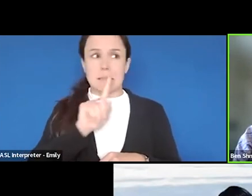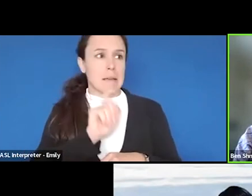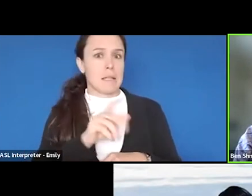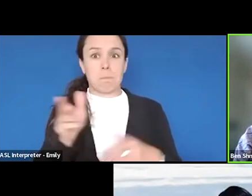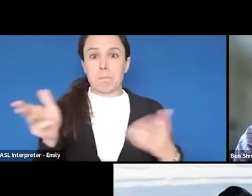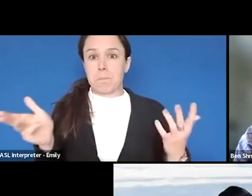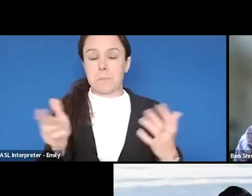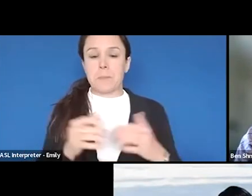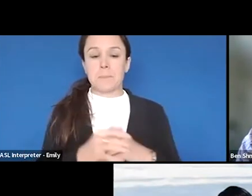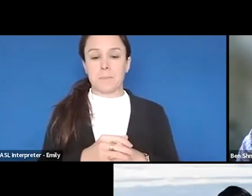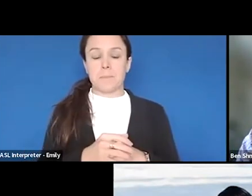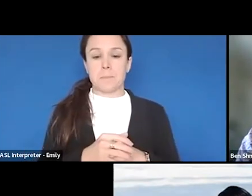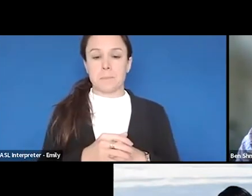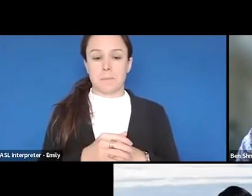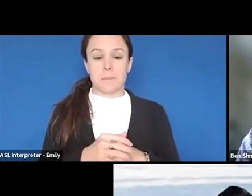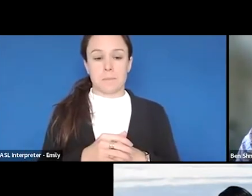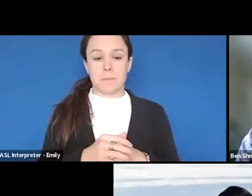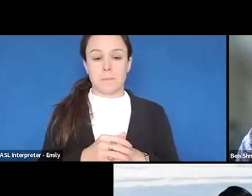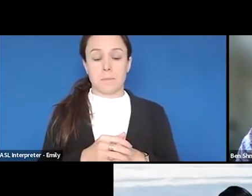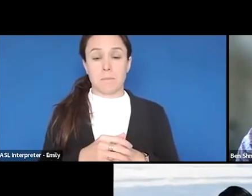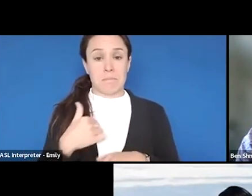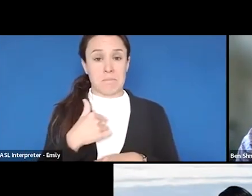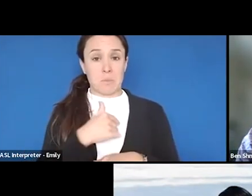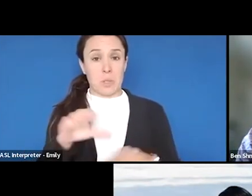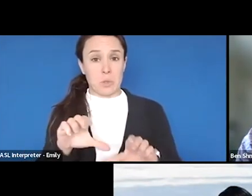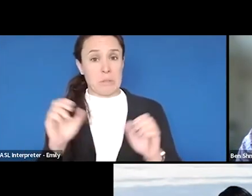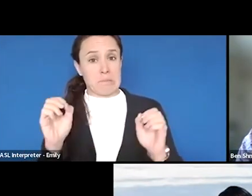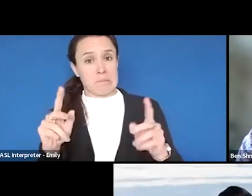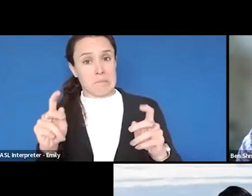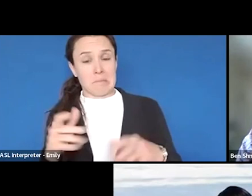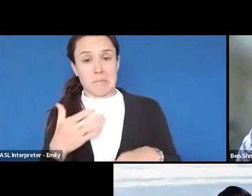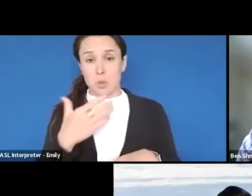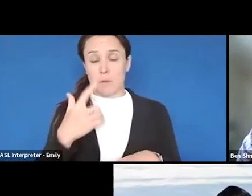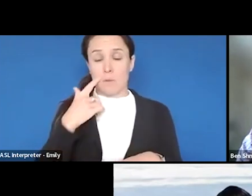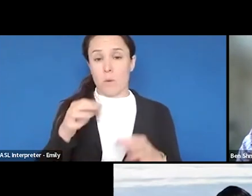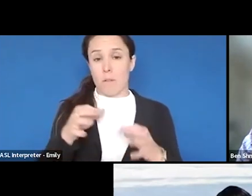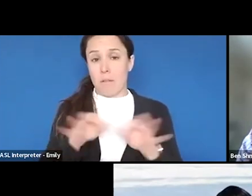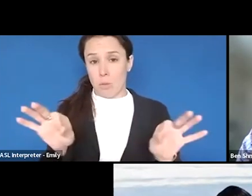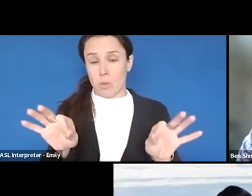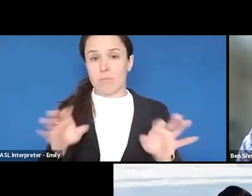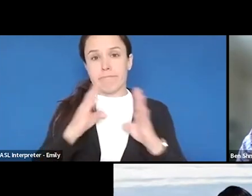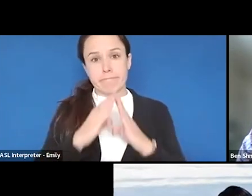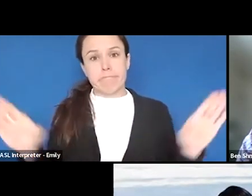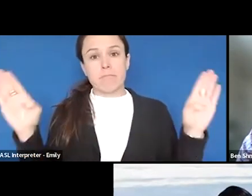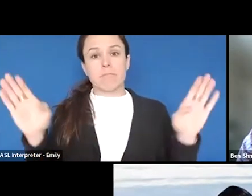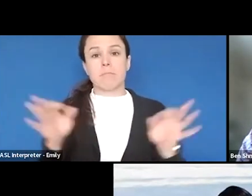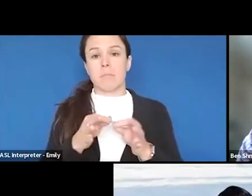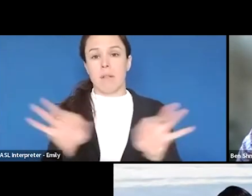but are -- are we doing well in terms of language breadth of language that we can recognize.